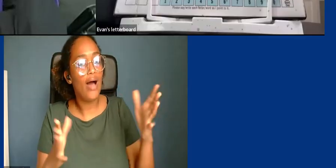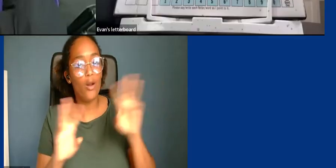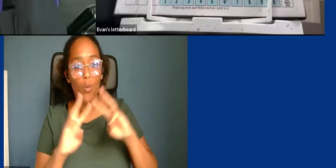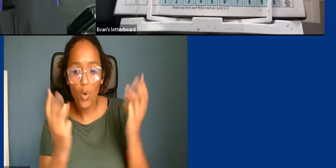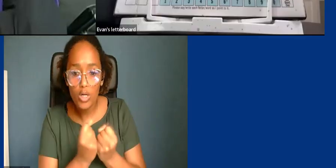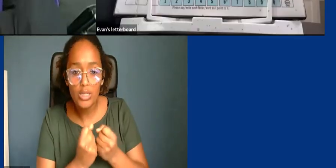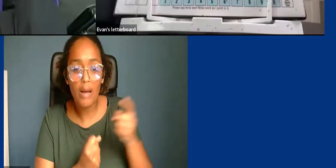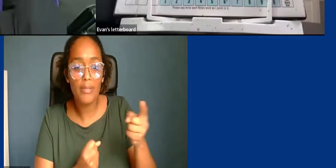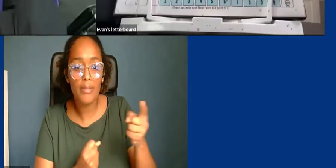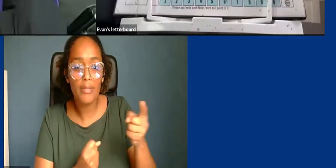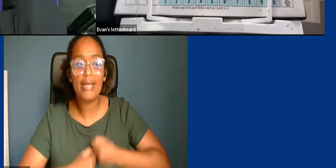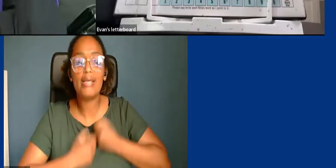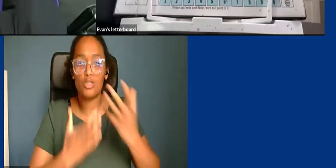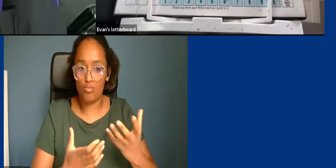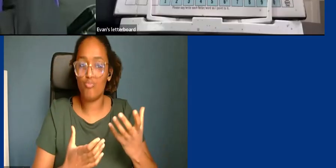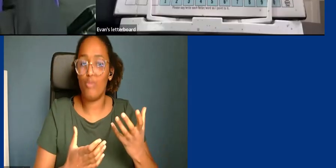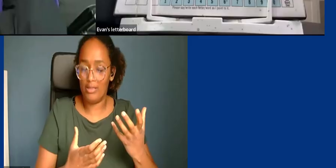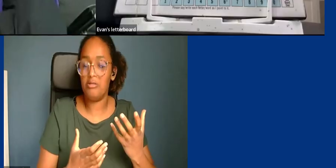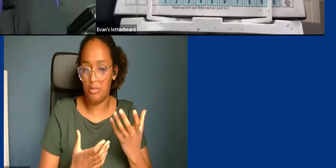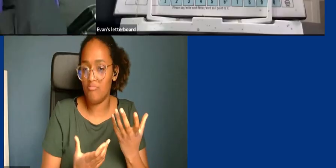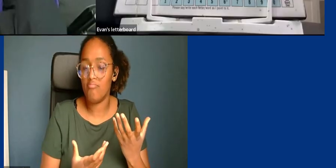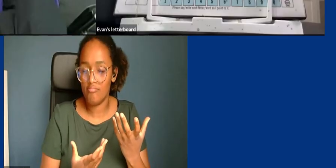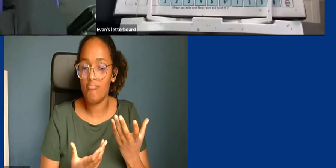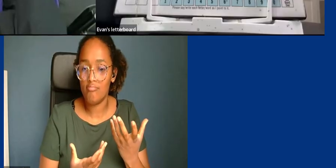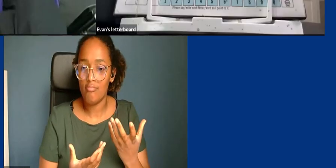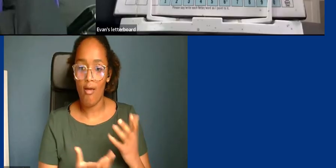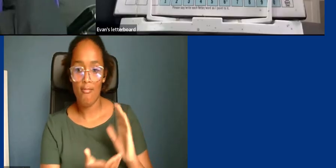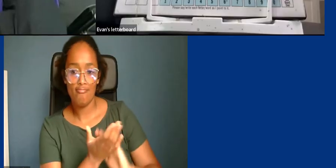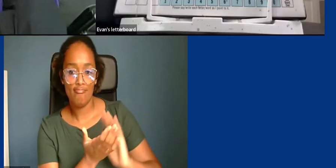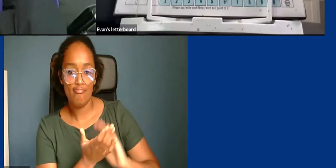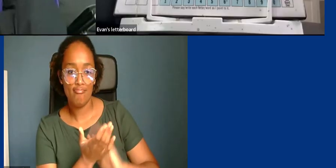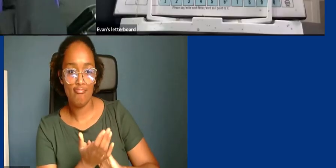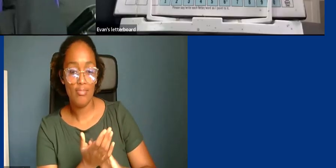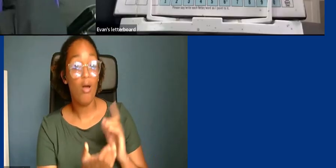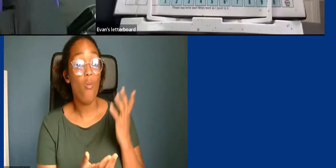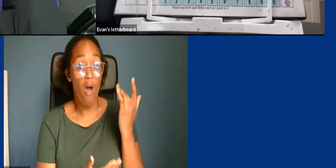until my workshop she had never talked about sex.